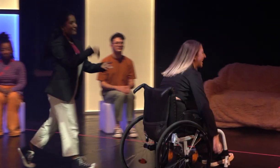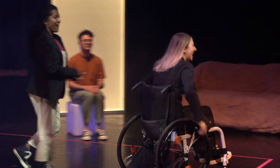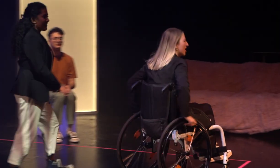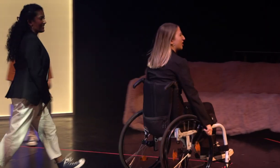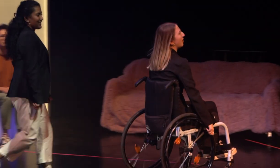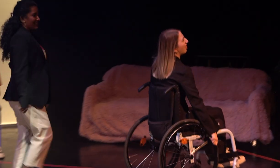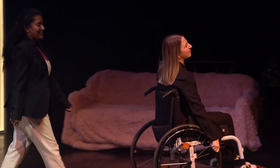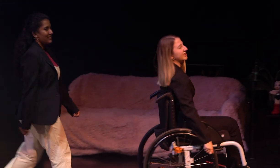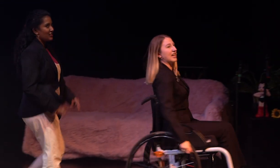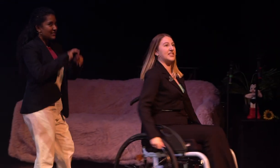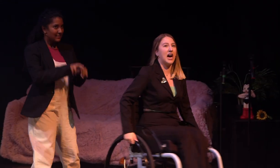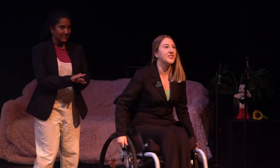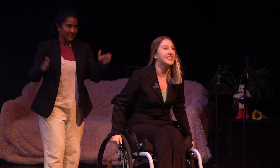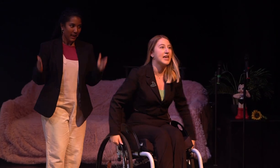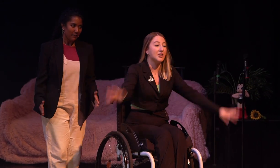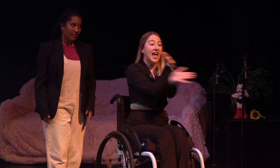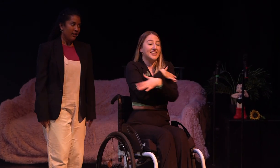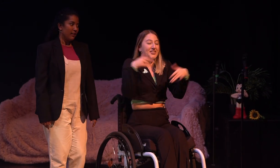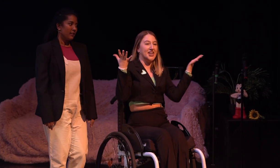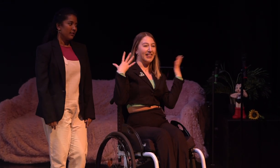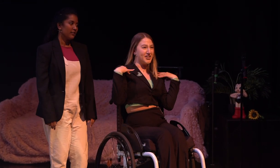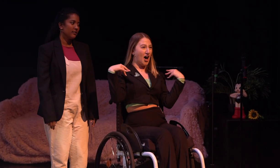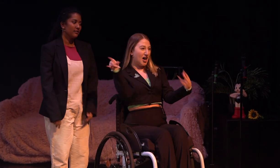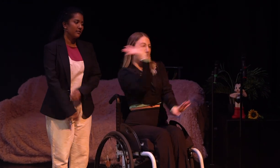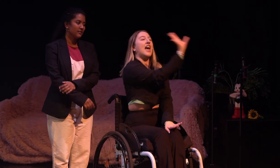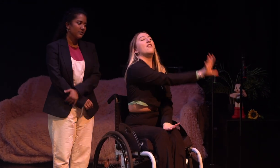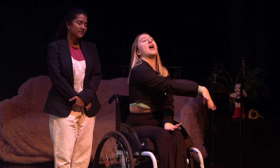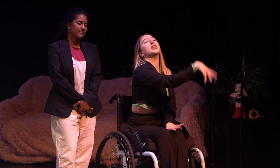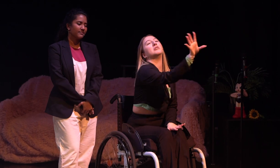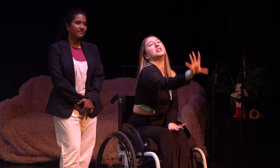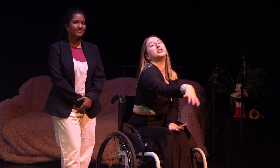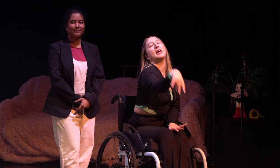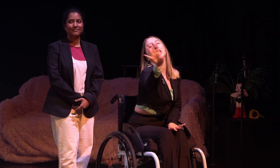make it! She plonks herself down at the table. 'Stella Carter, very pleased to make